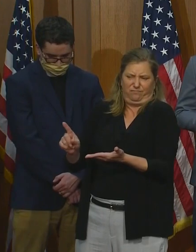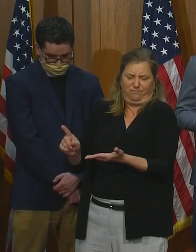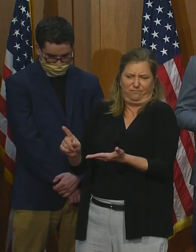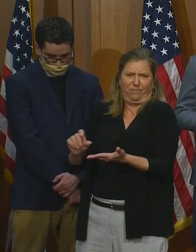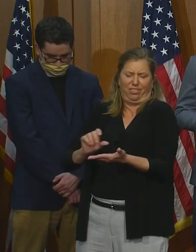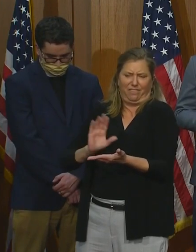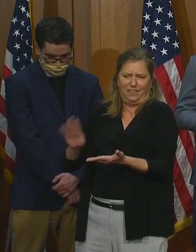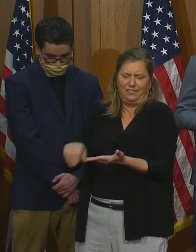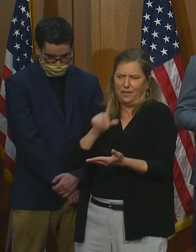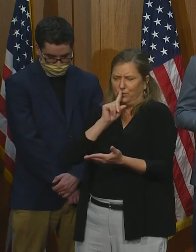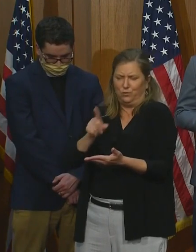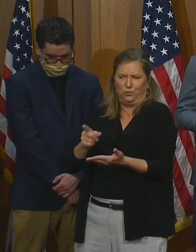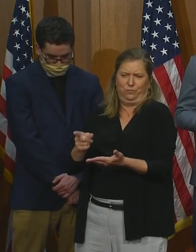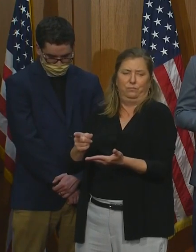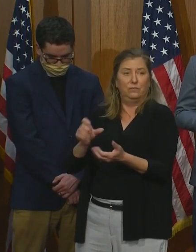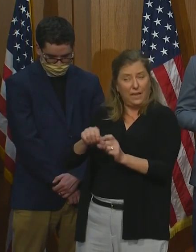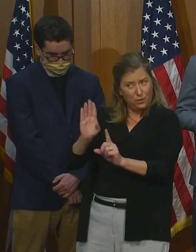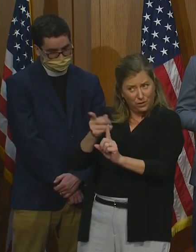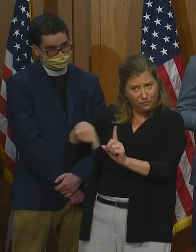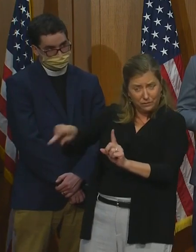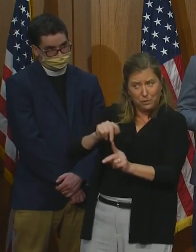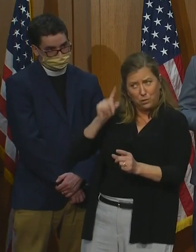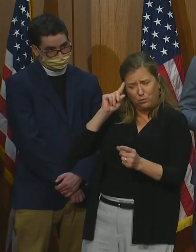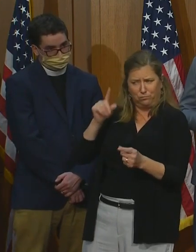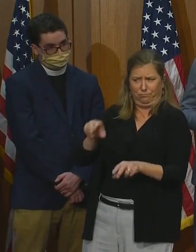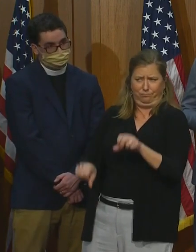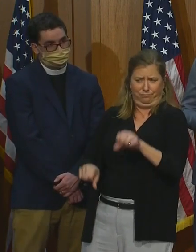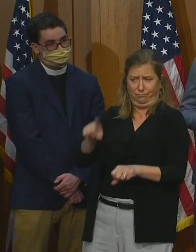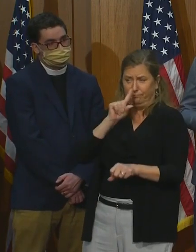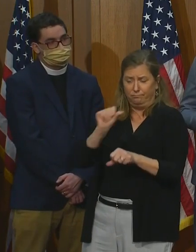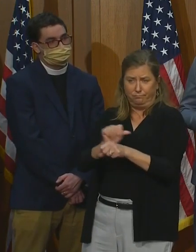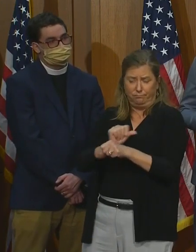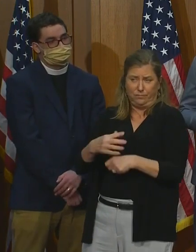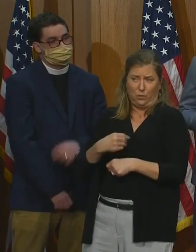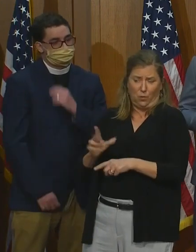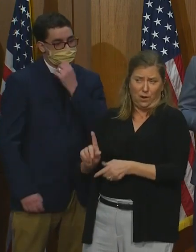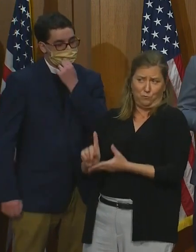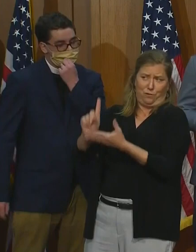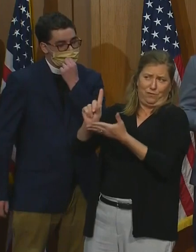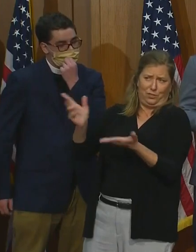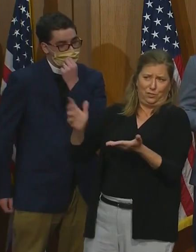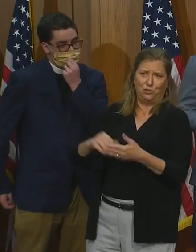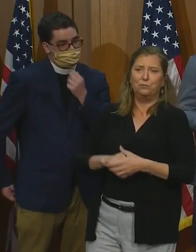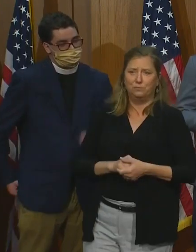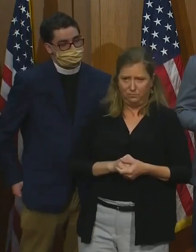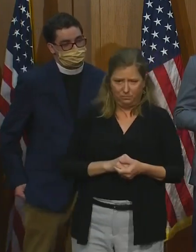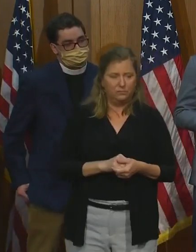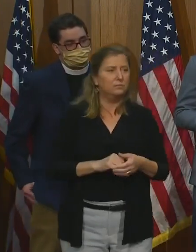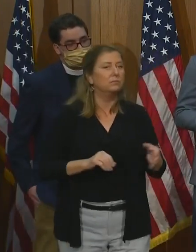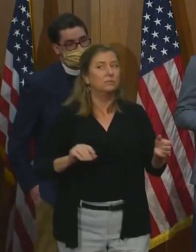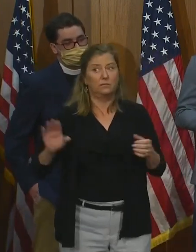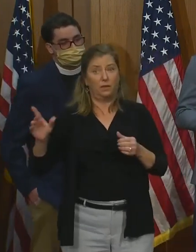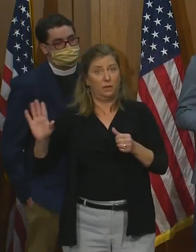YOU FOR TALKING TO WORK. OKAY